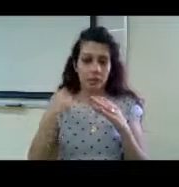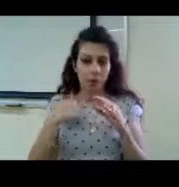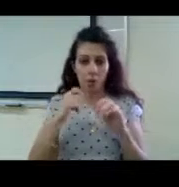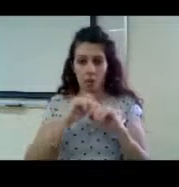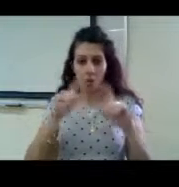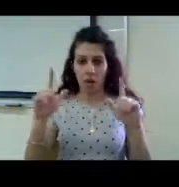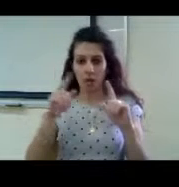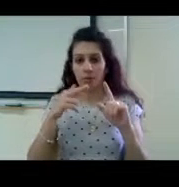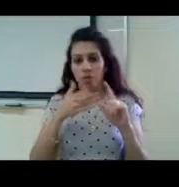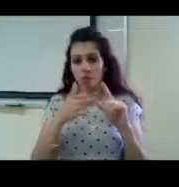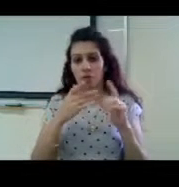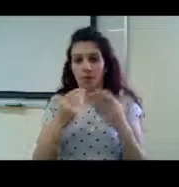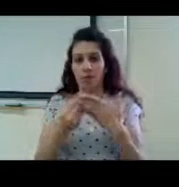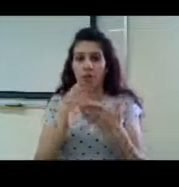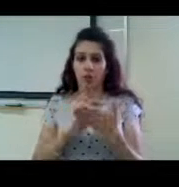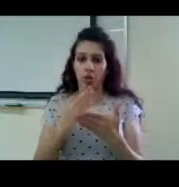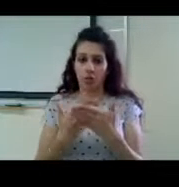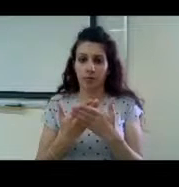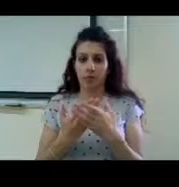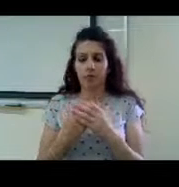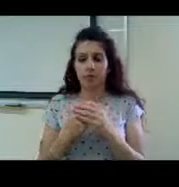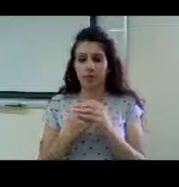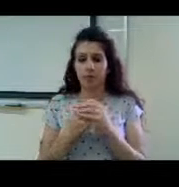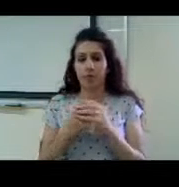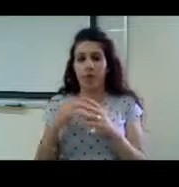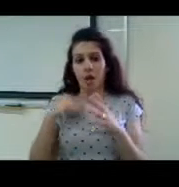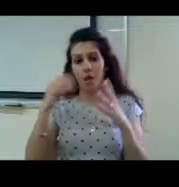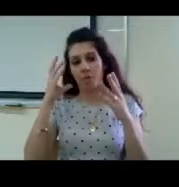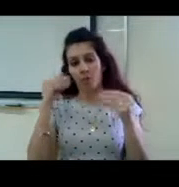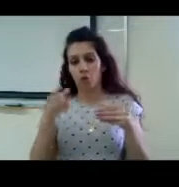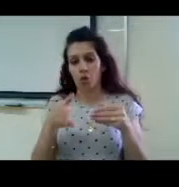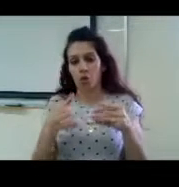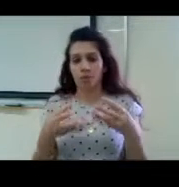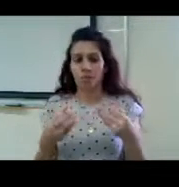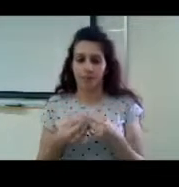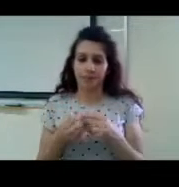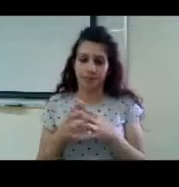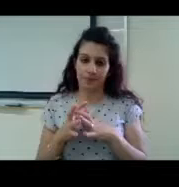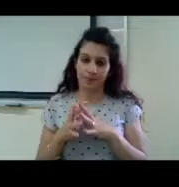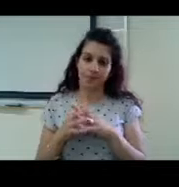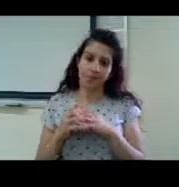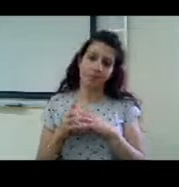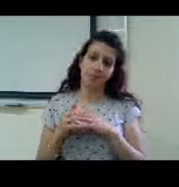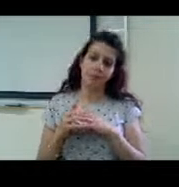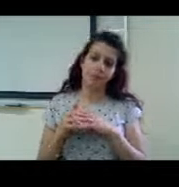on the but we can see your slides but can you see it is it an in presentation